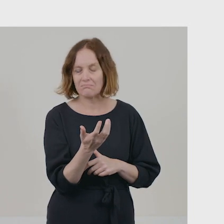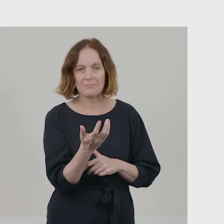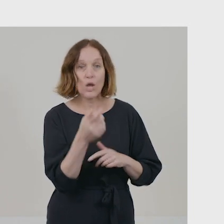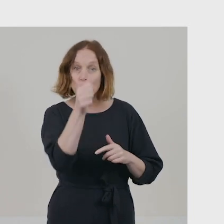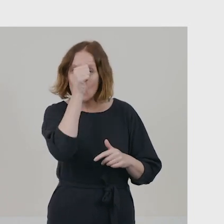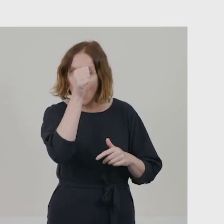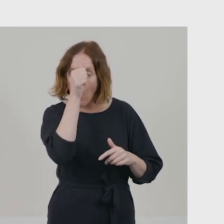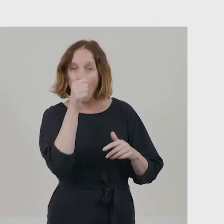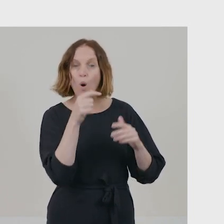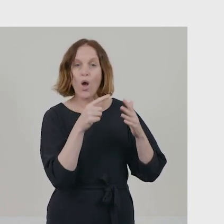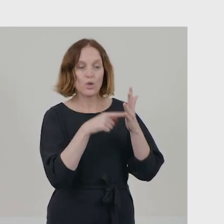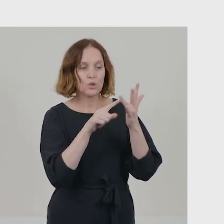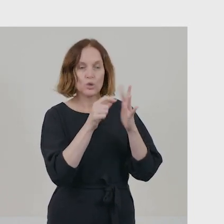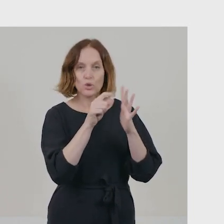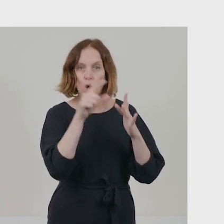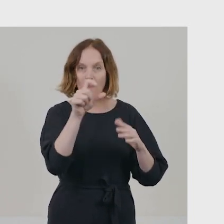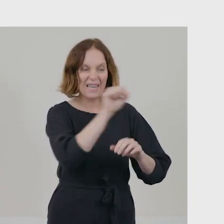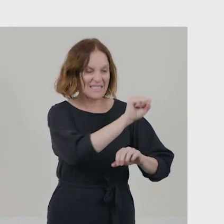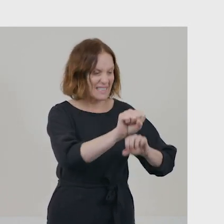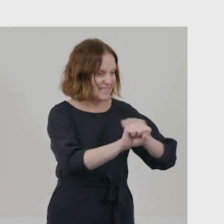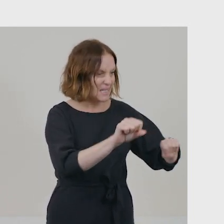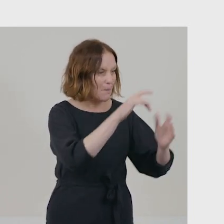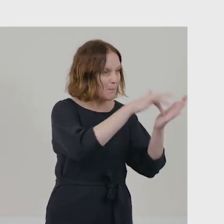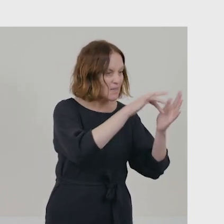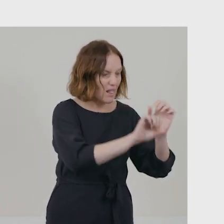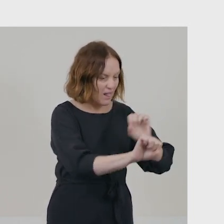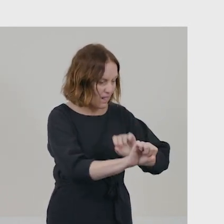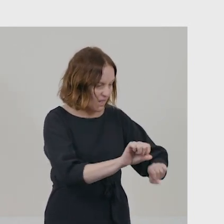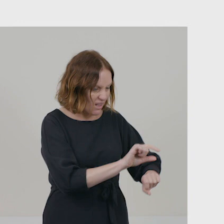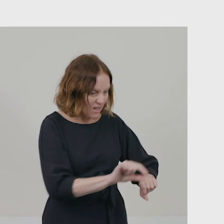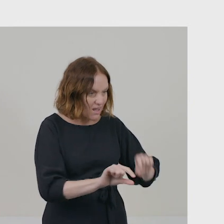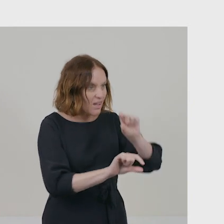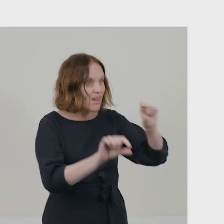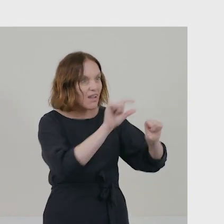Did you know that a topic sentence can be found in the middle or the end of a paragraph?